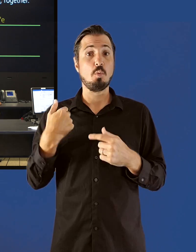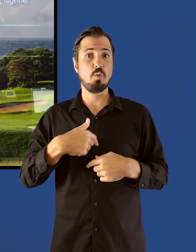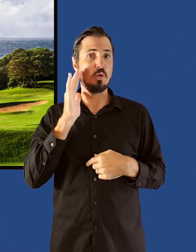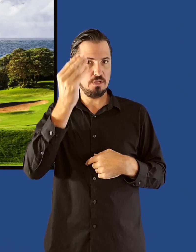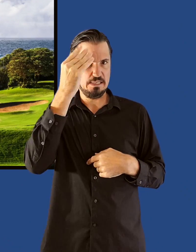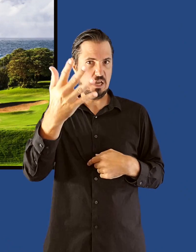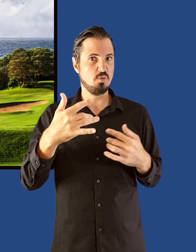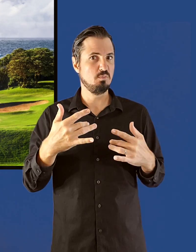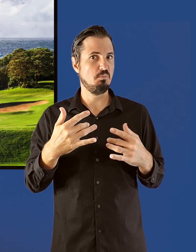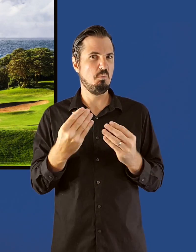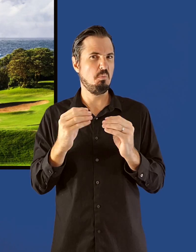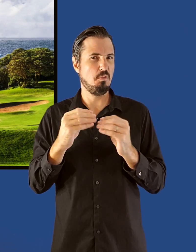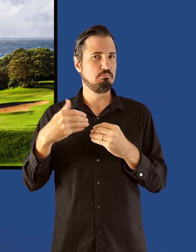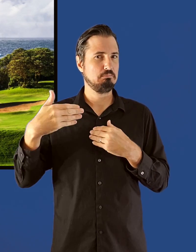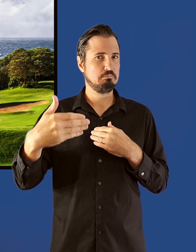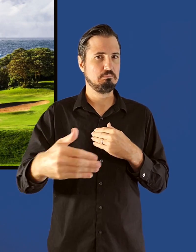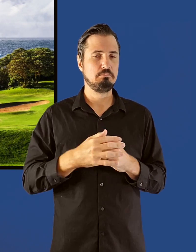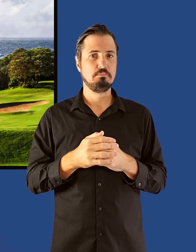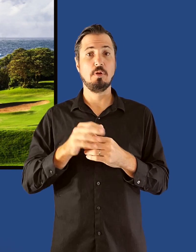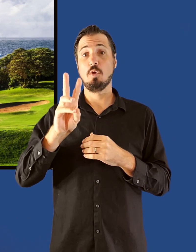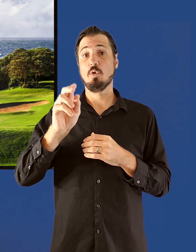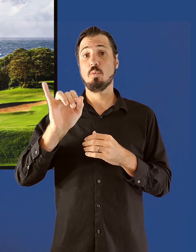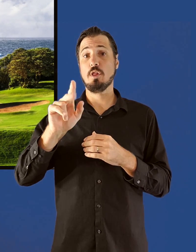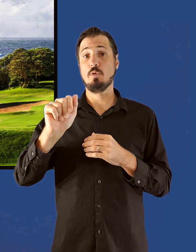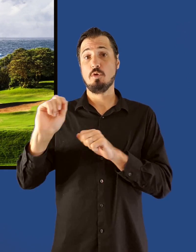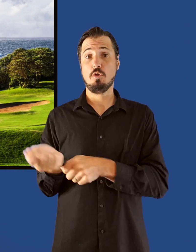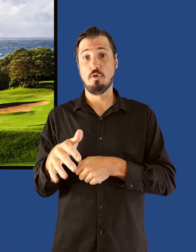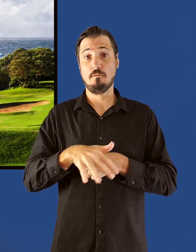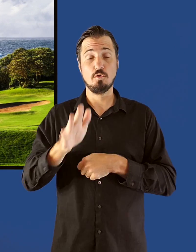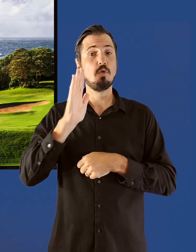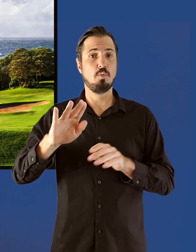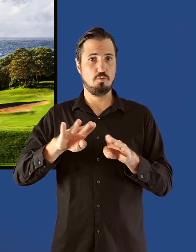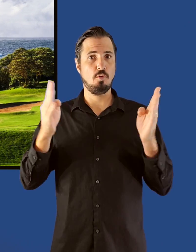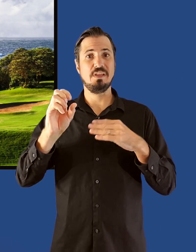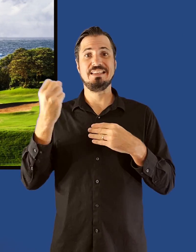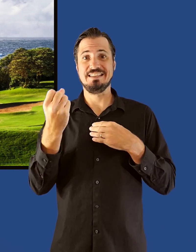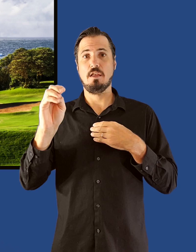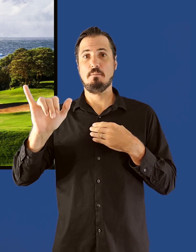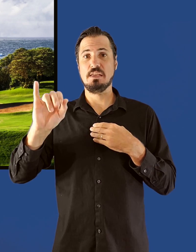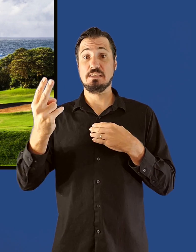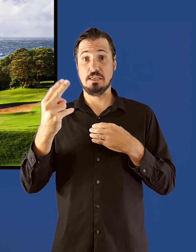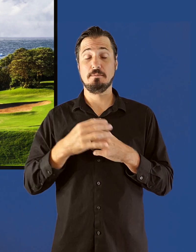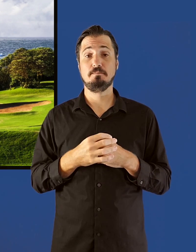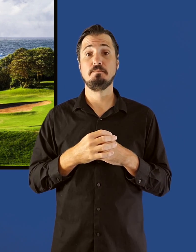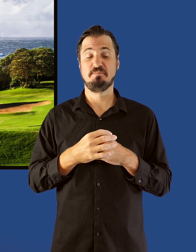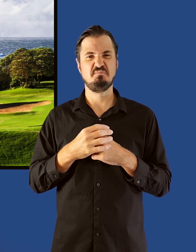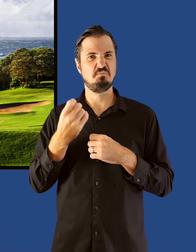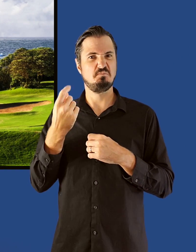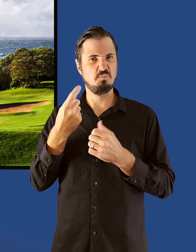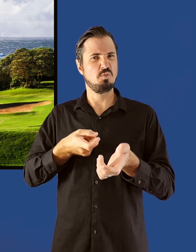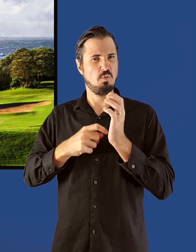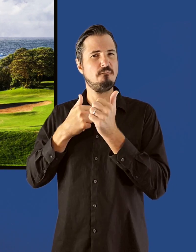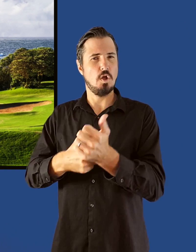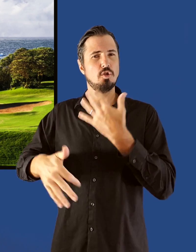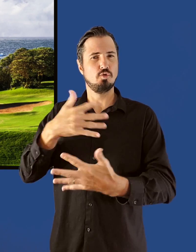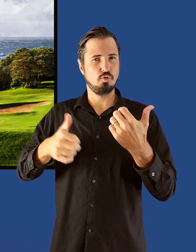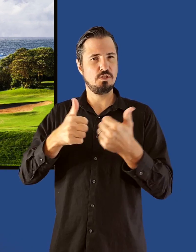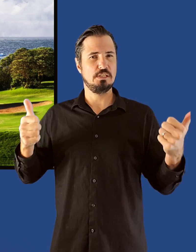The Wailua Golf Course resumes play on Saturday, May 2 with operational adjustments to ensure social distancing. No walk-ins will be allowed.